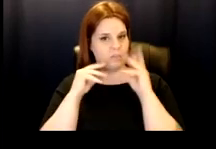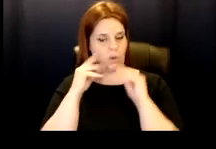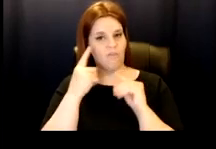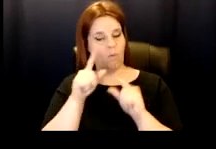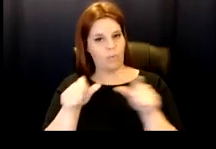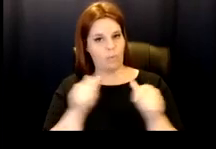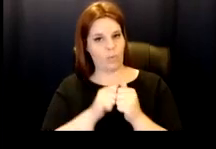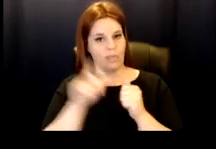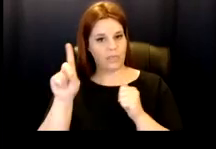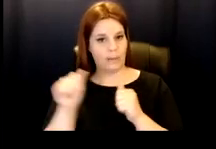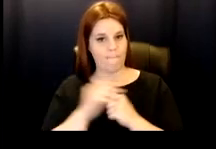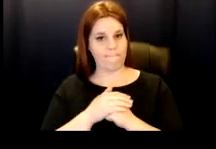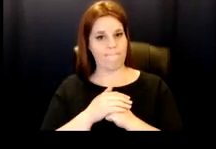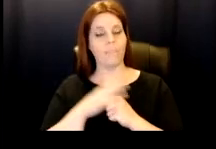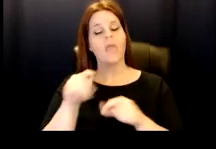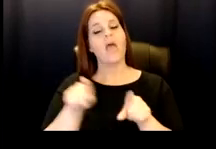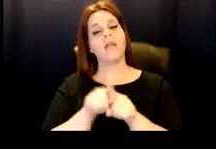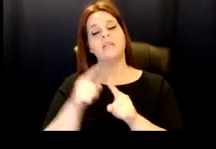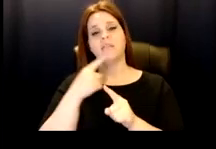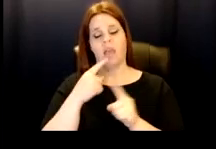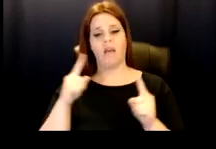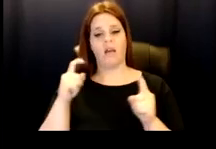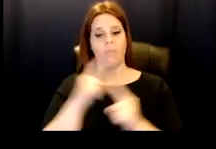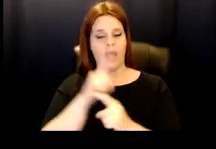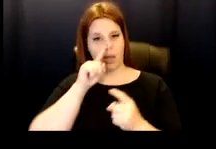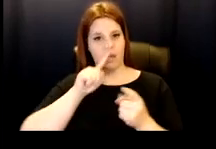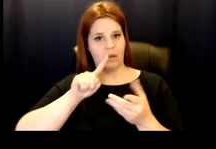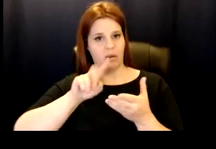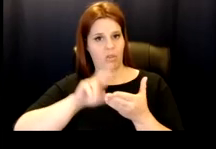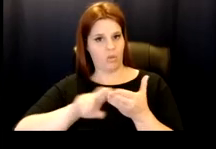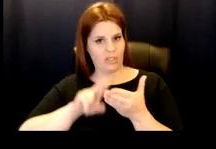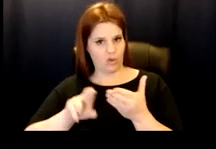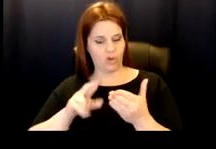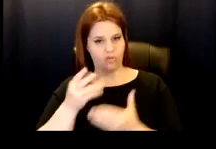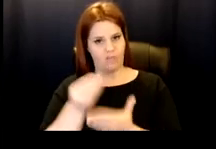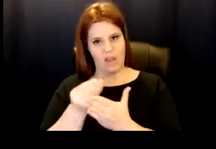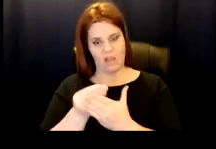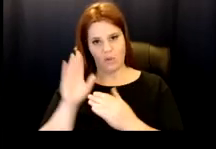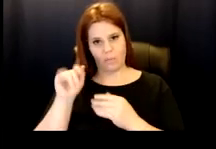As they said, complicating the research, the financial institutions did not allow site